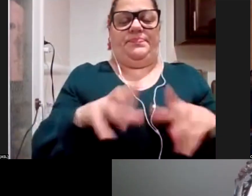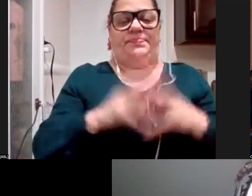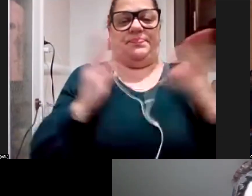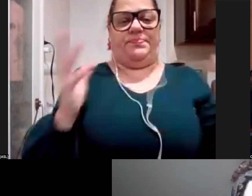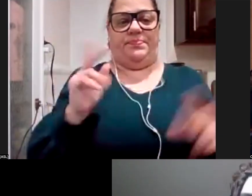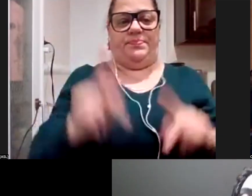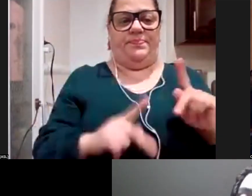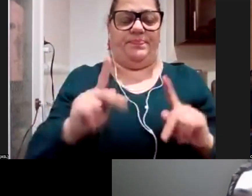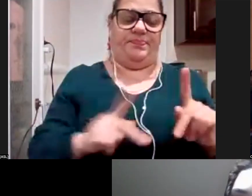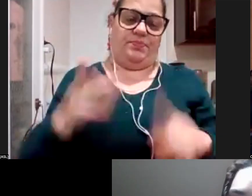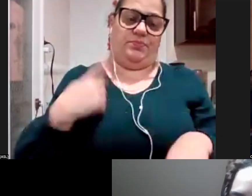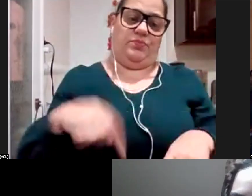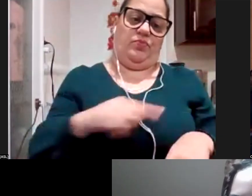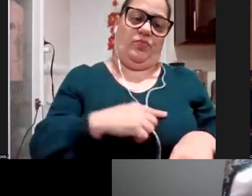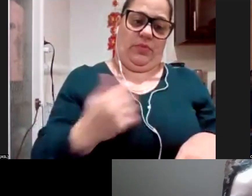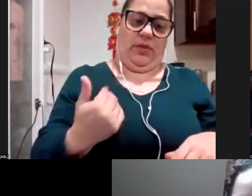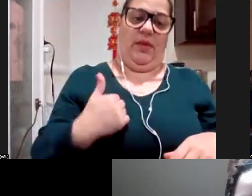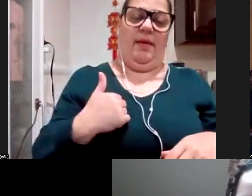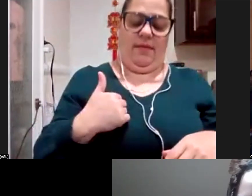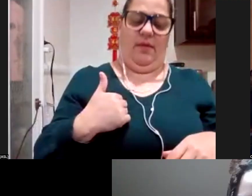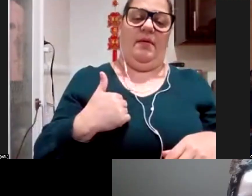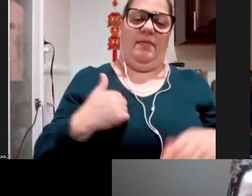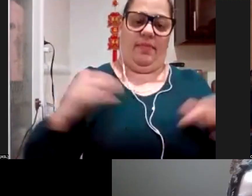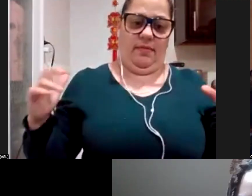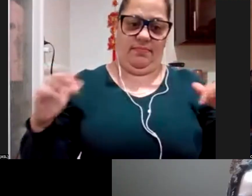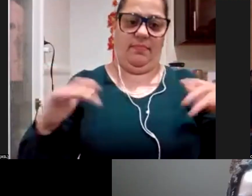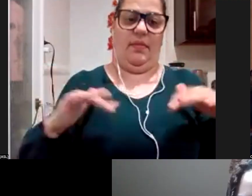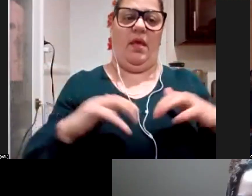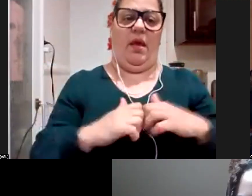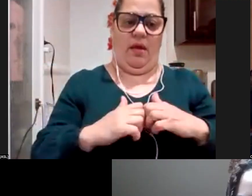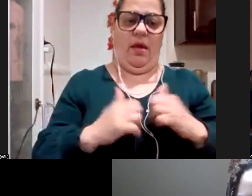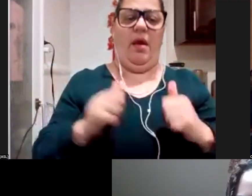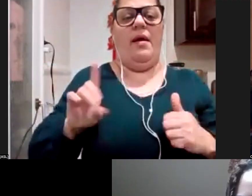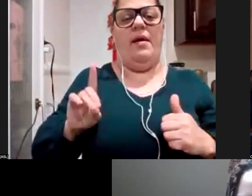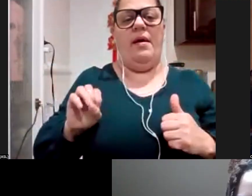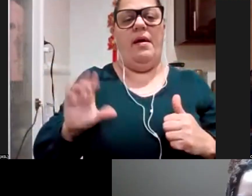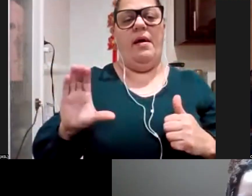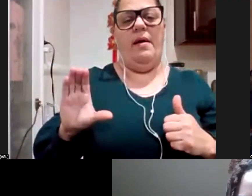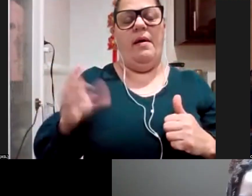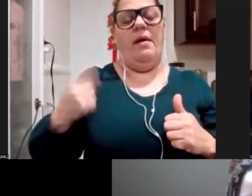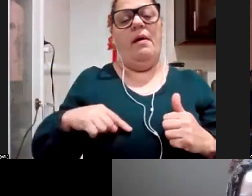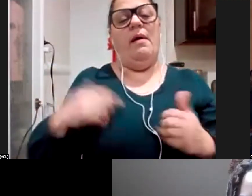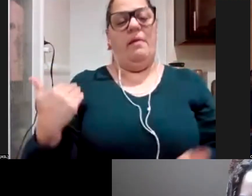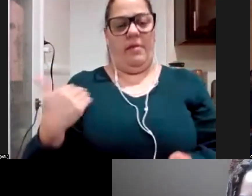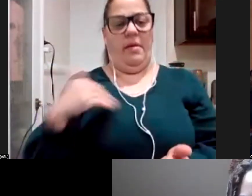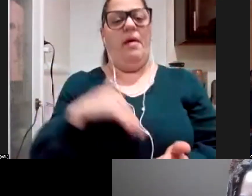things and that's why we had the gathering that we had in December and we'll have again uh quarterly